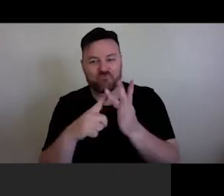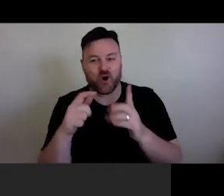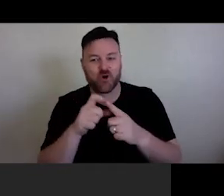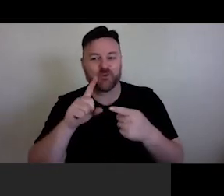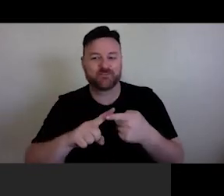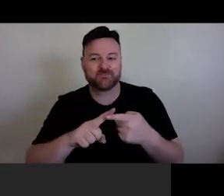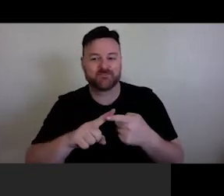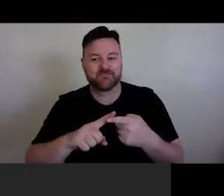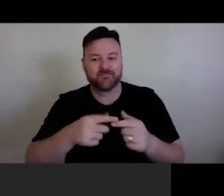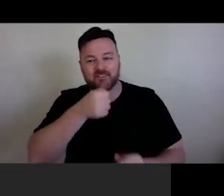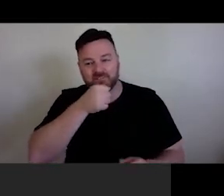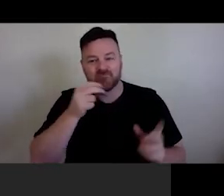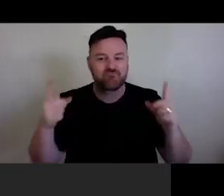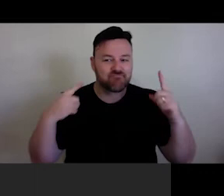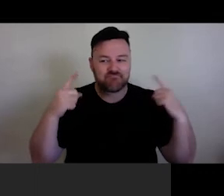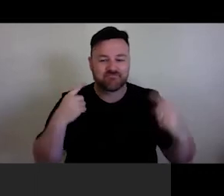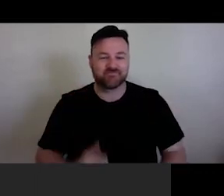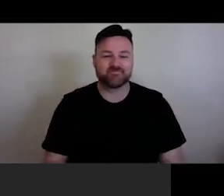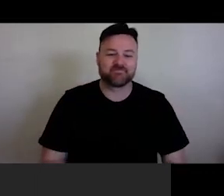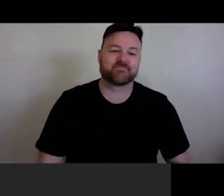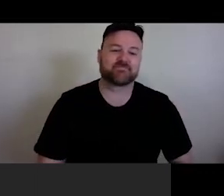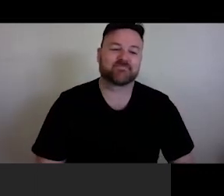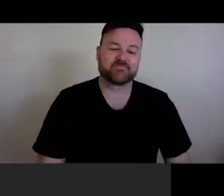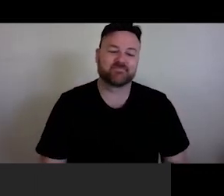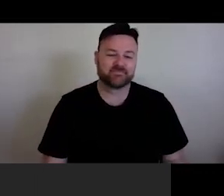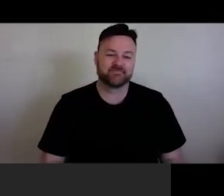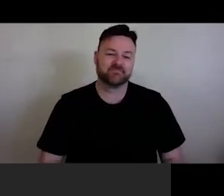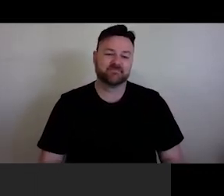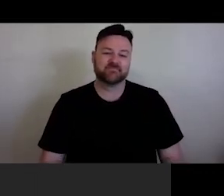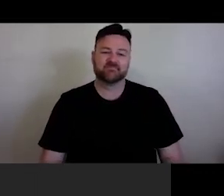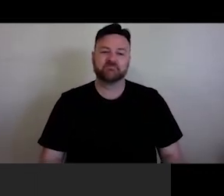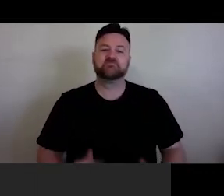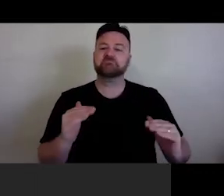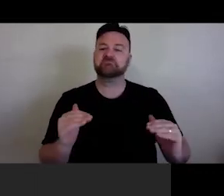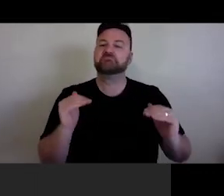love having clean audio through that. Level 5 - which is the next